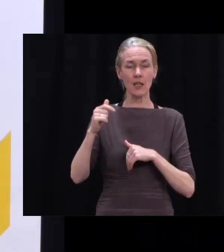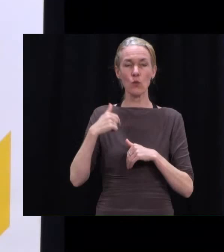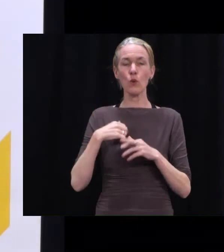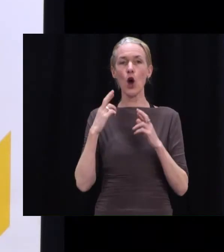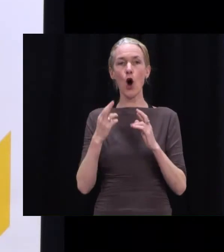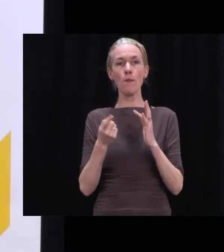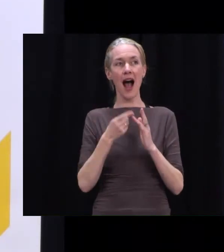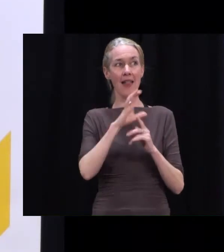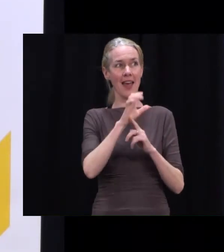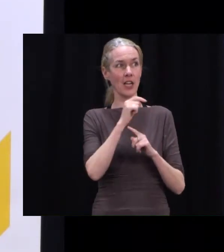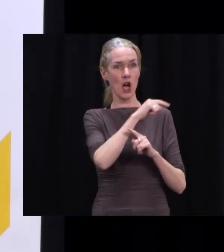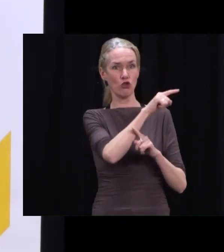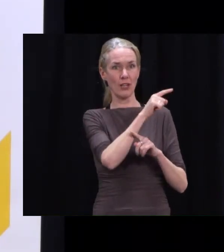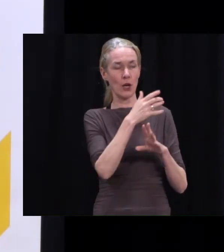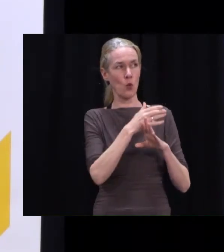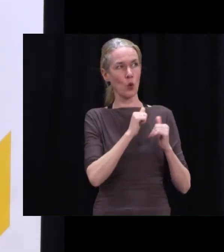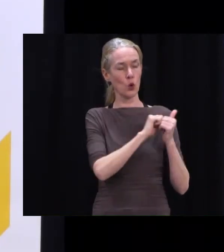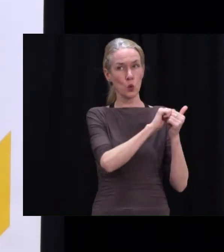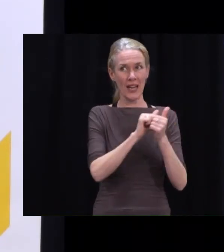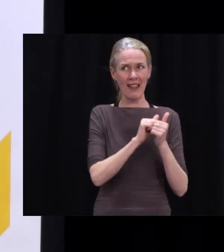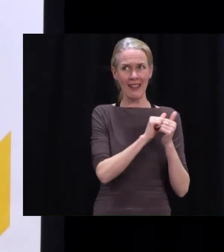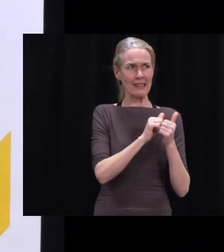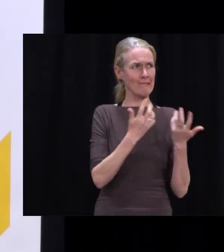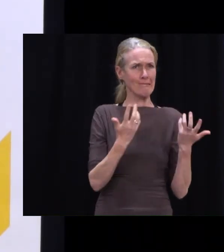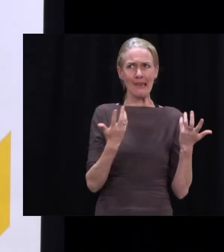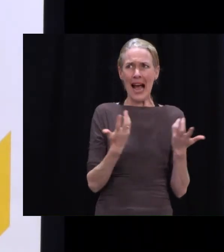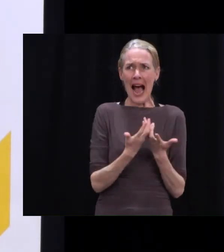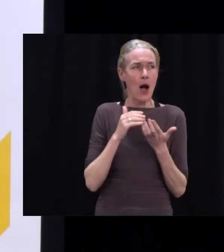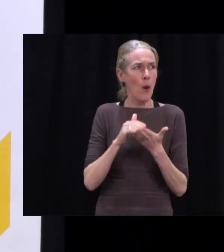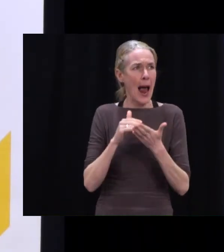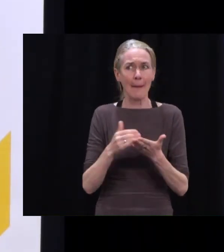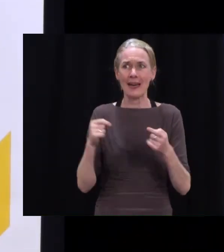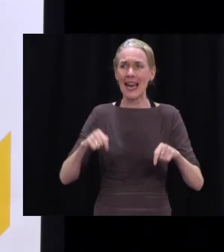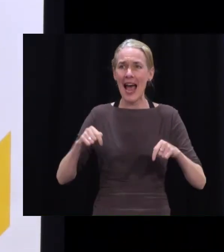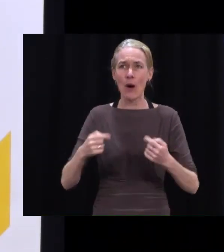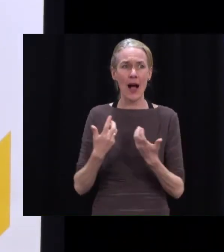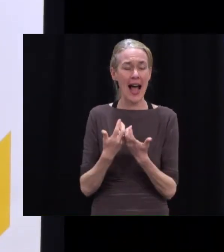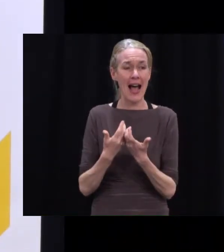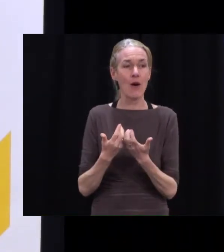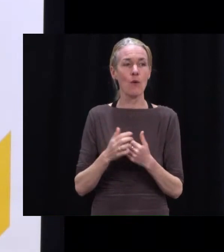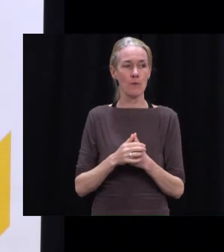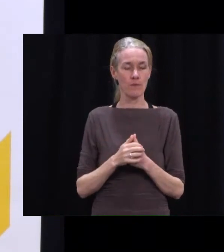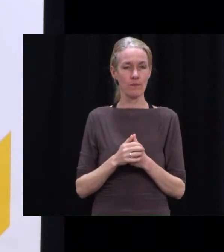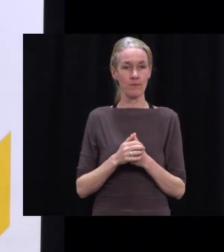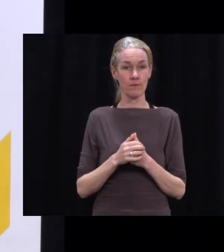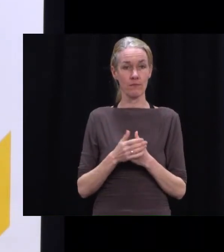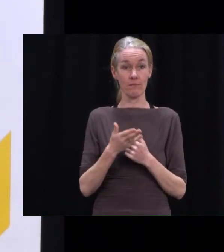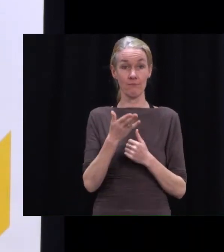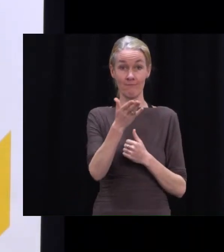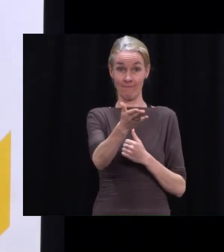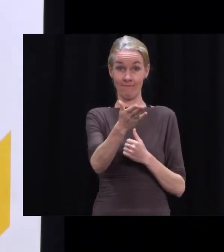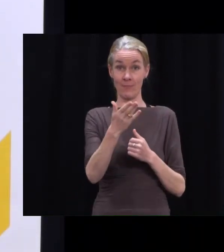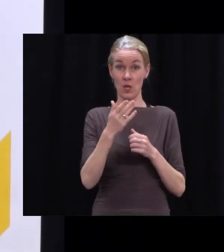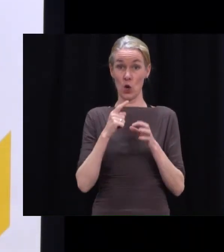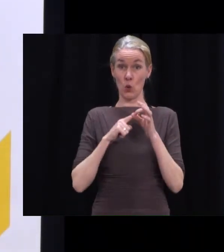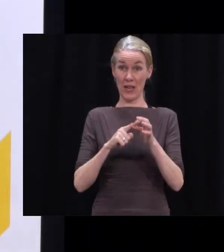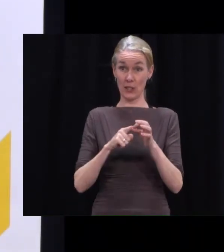we are continuing to work through a process and we'll stay in conversation with our international partners around